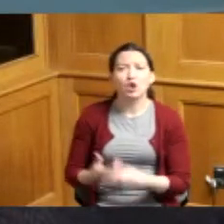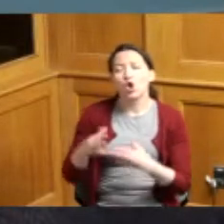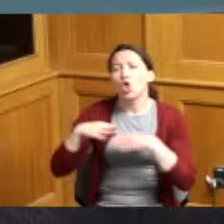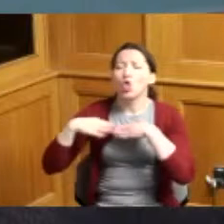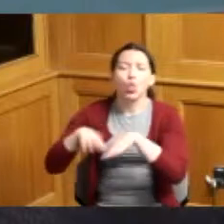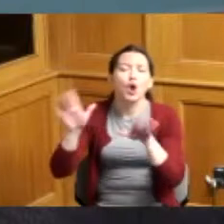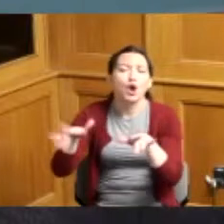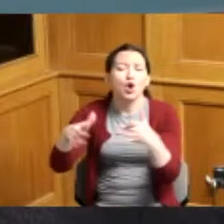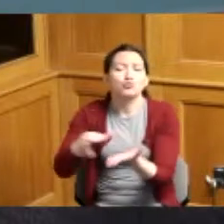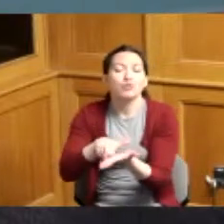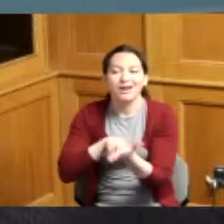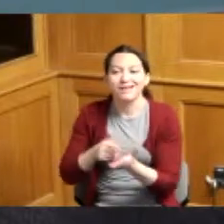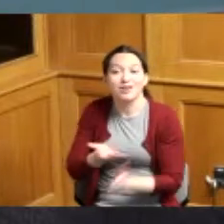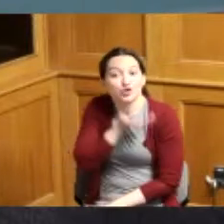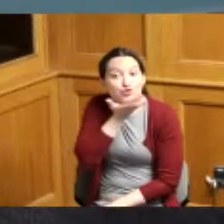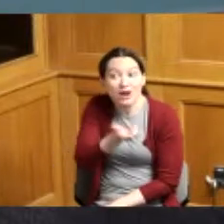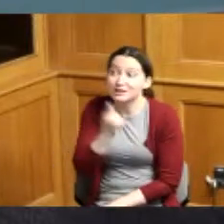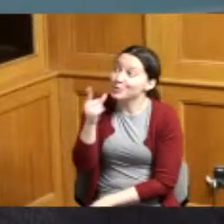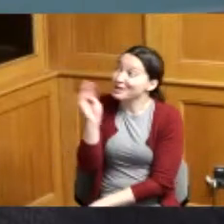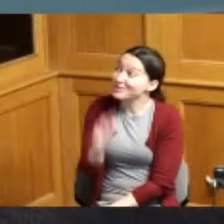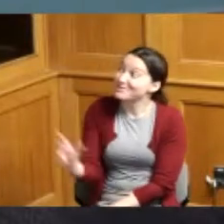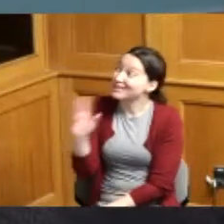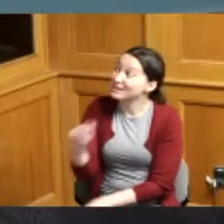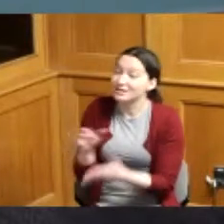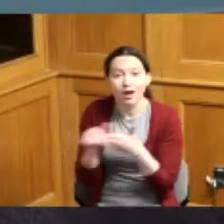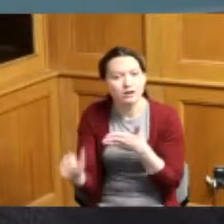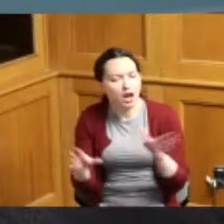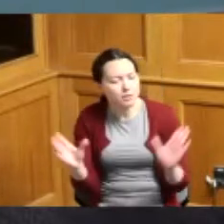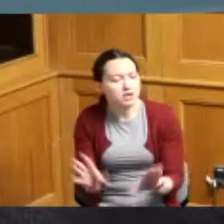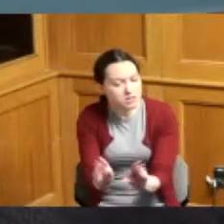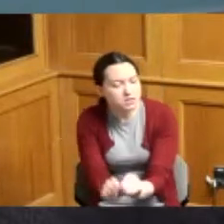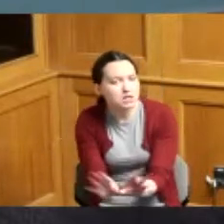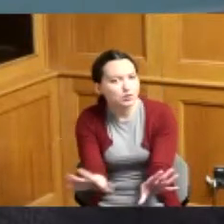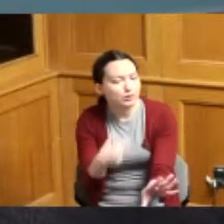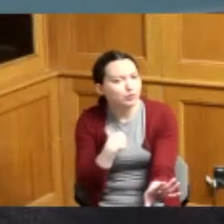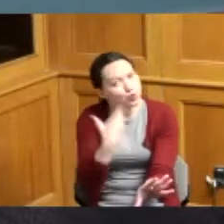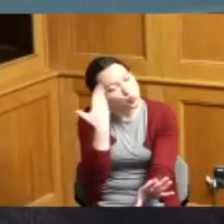told that the grass would be one million dollars so I want to be clear now I don't know when others